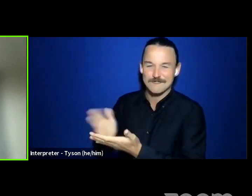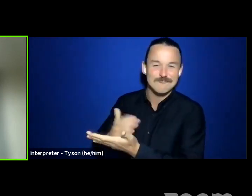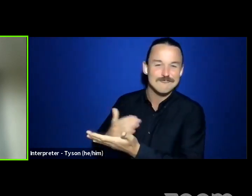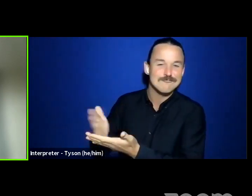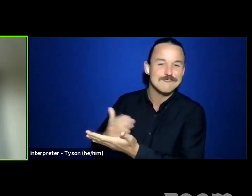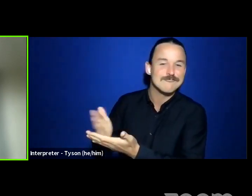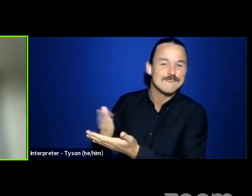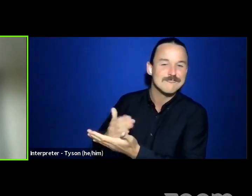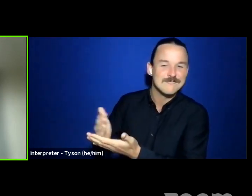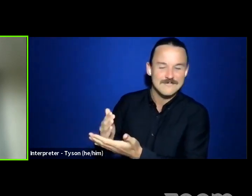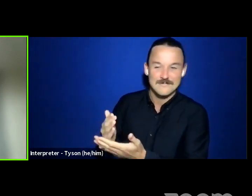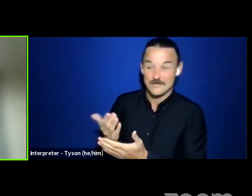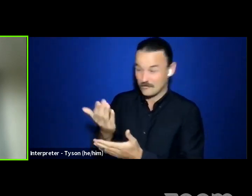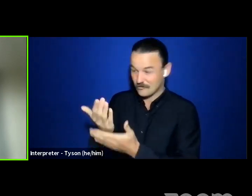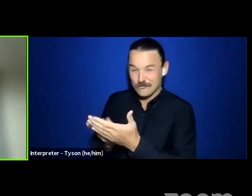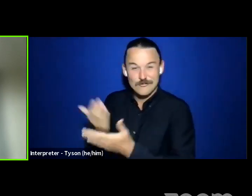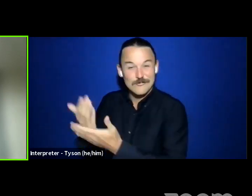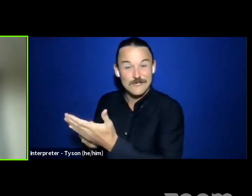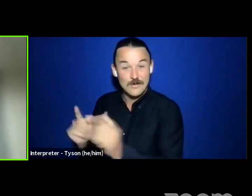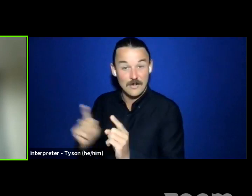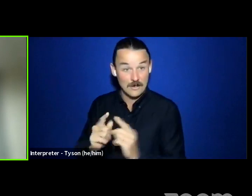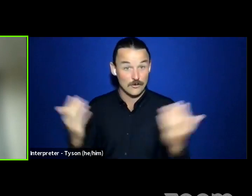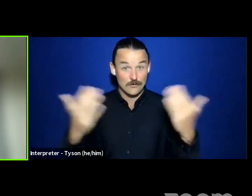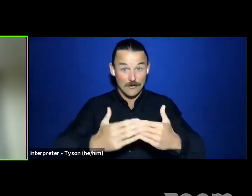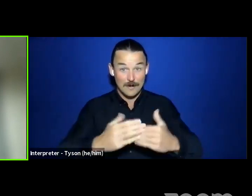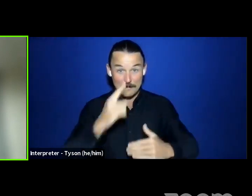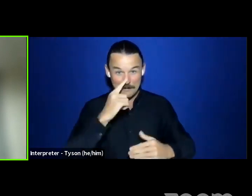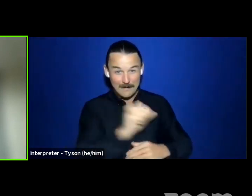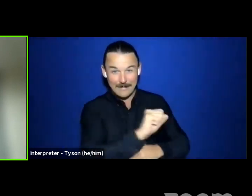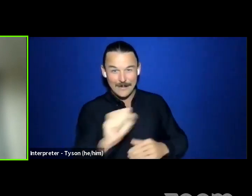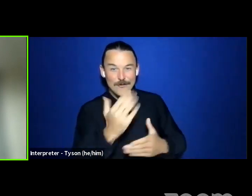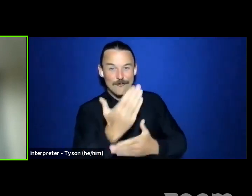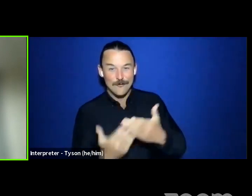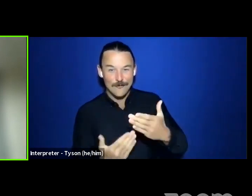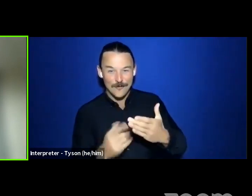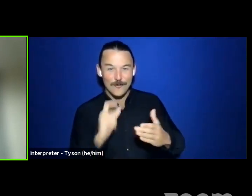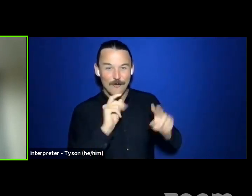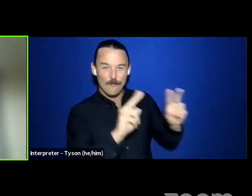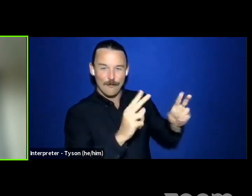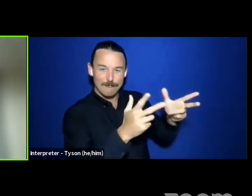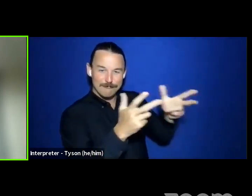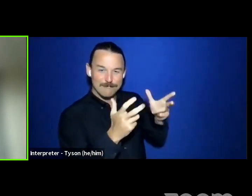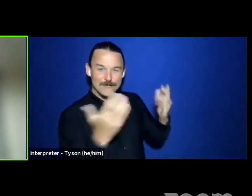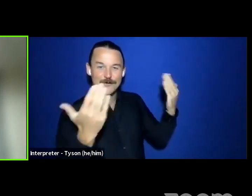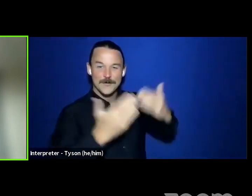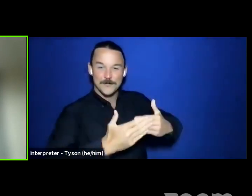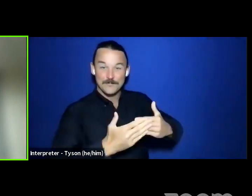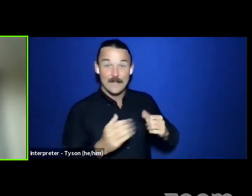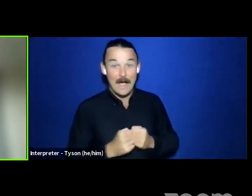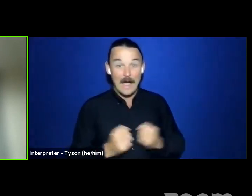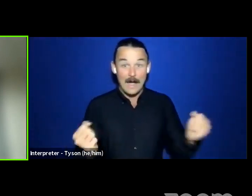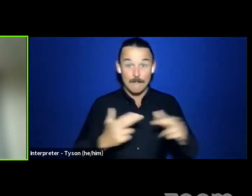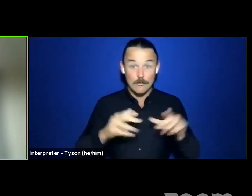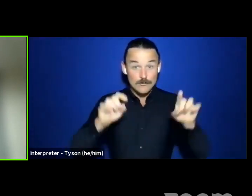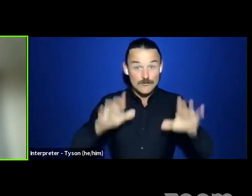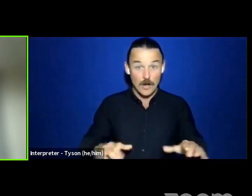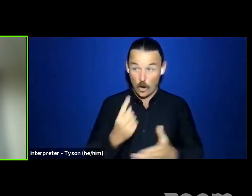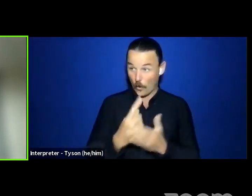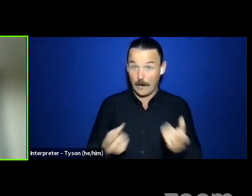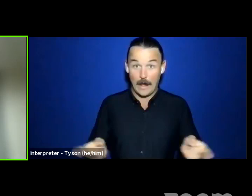in our communities. and workplaces. The sharing of stories like the good night. Now out for Australia does not exist in a vacuum. And well